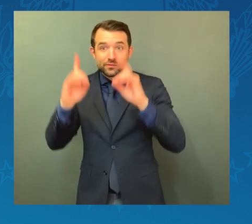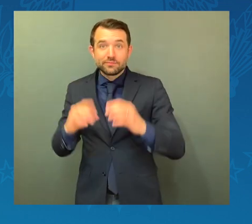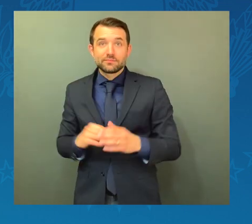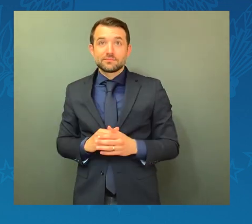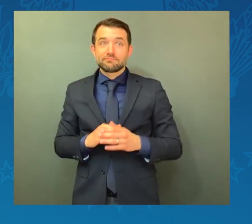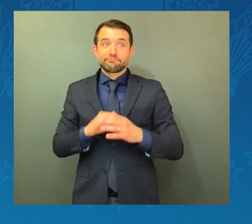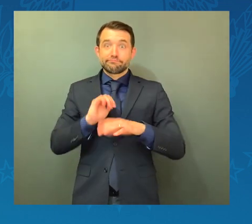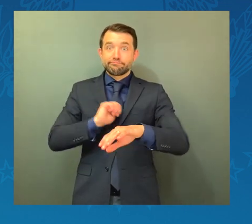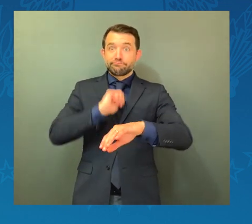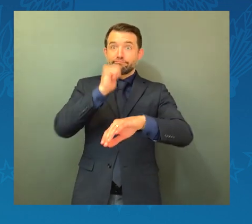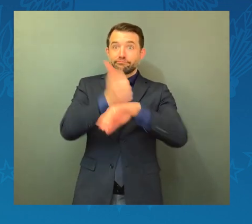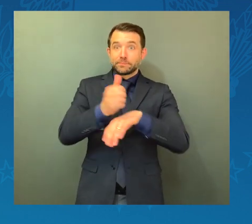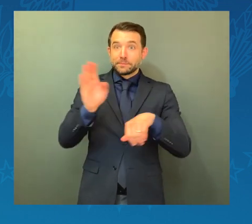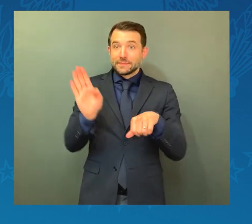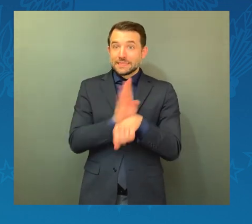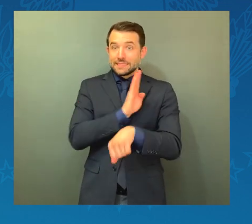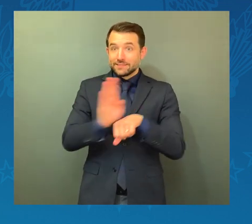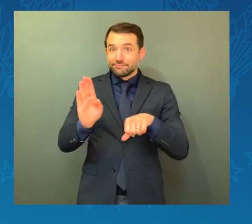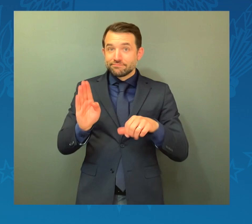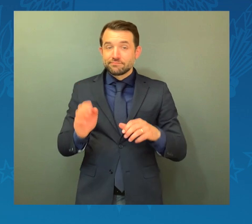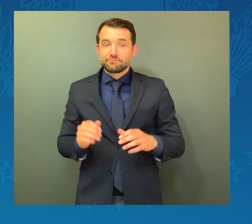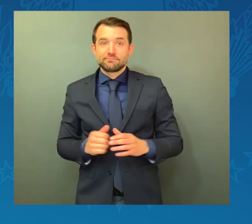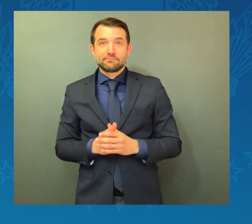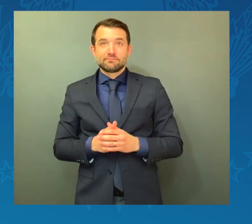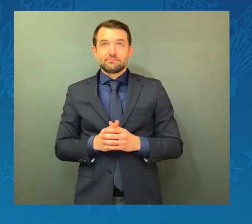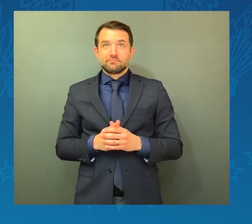to leave something behind for the next generation.